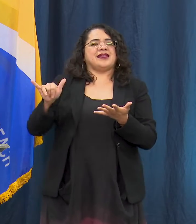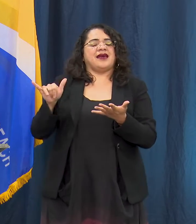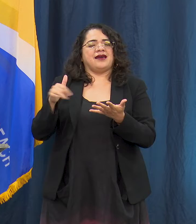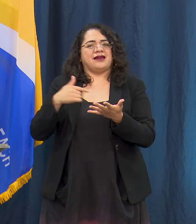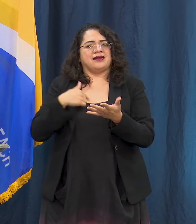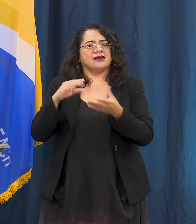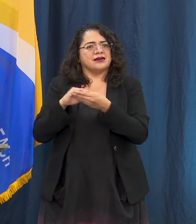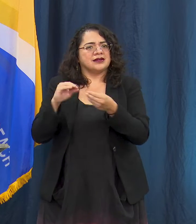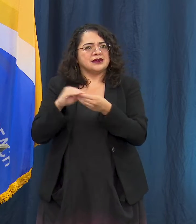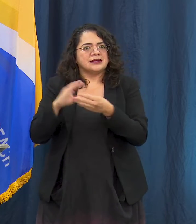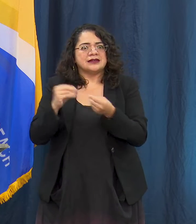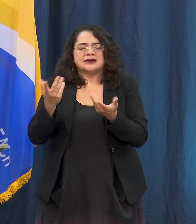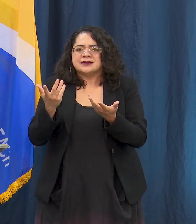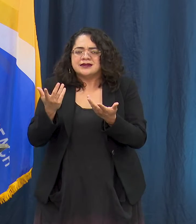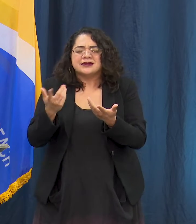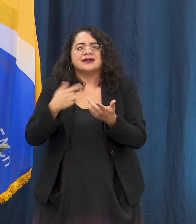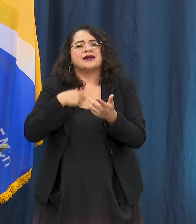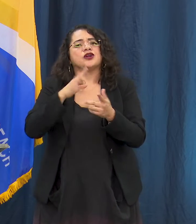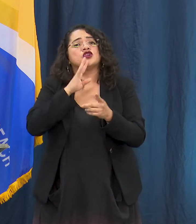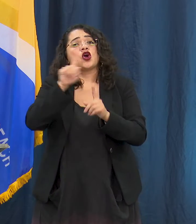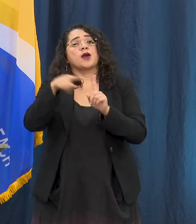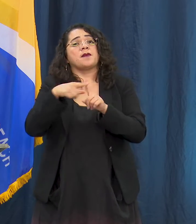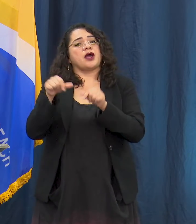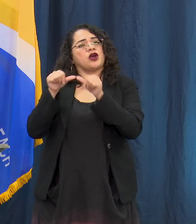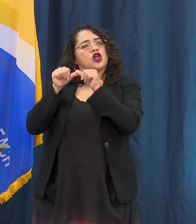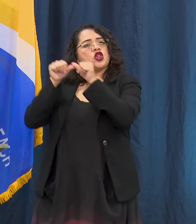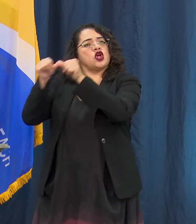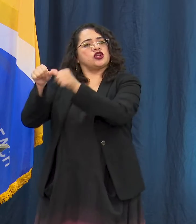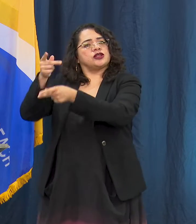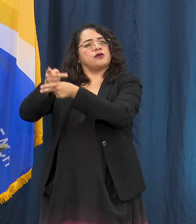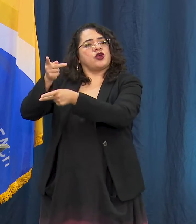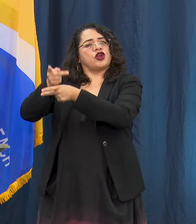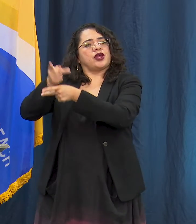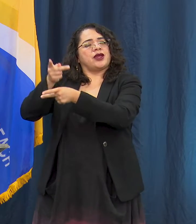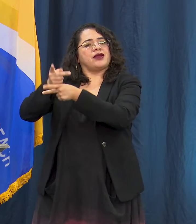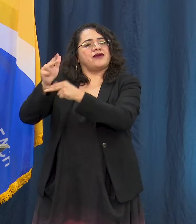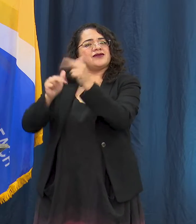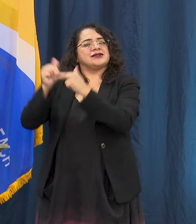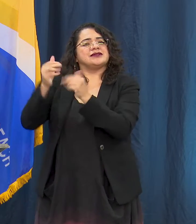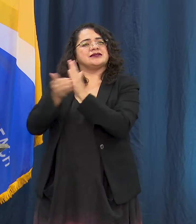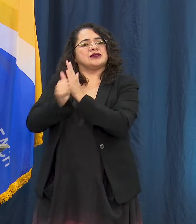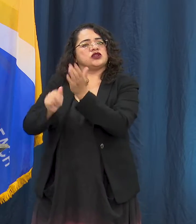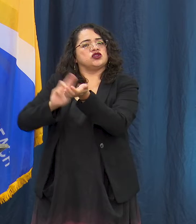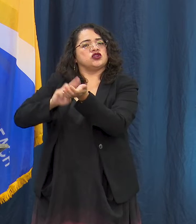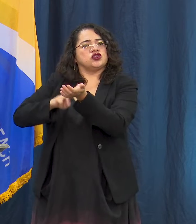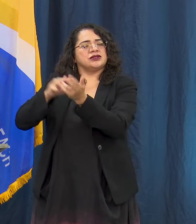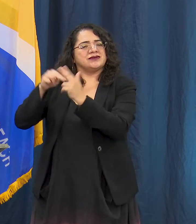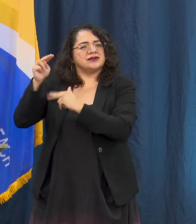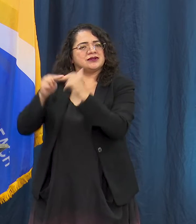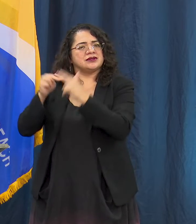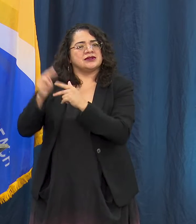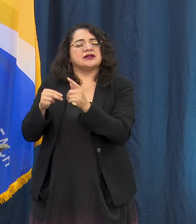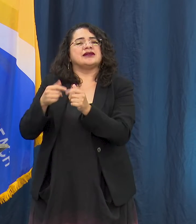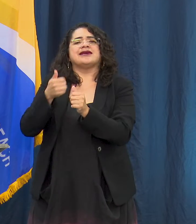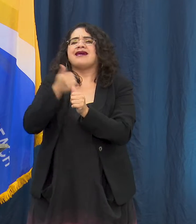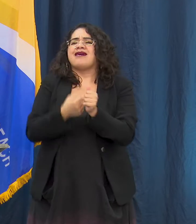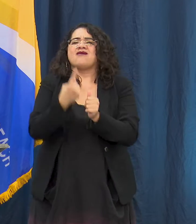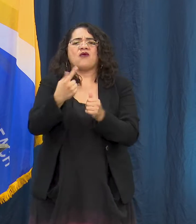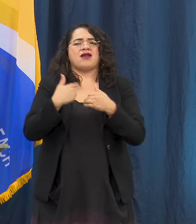so every time we talk about someone from a long-term care facility, a skilled nursing facility, every one of those people has family. Every one of those